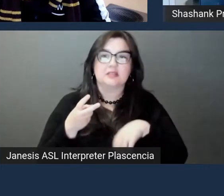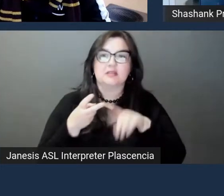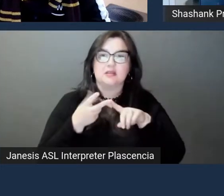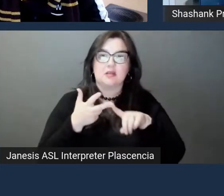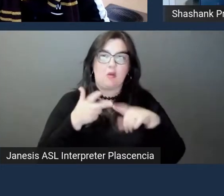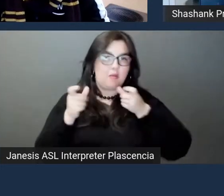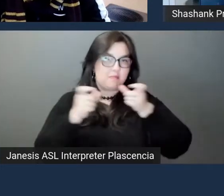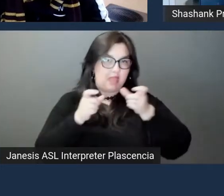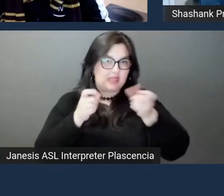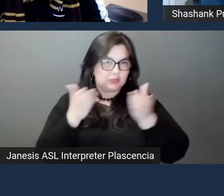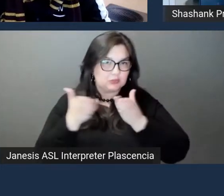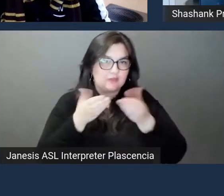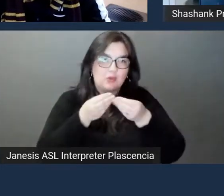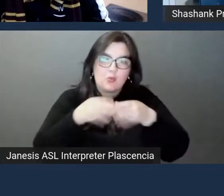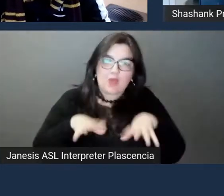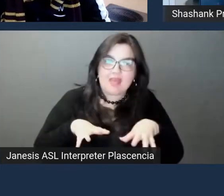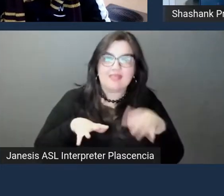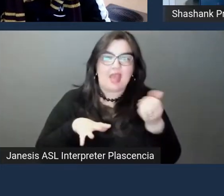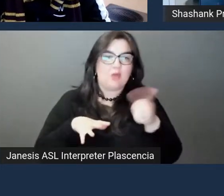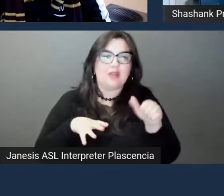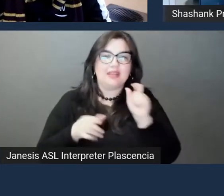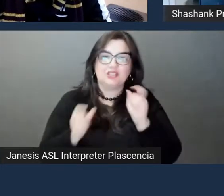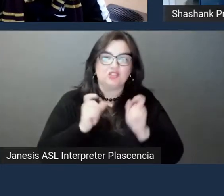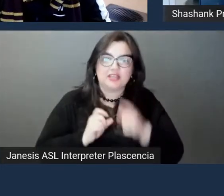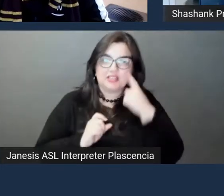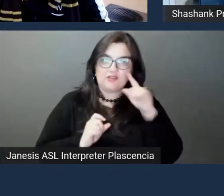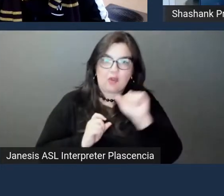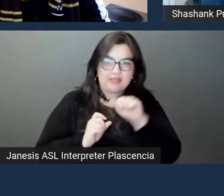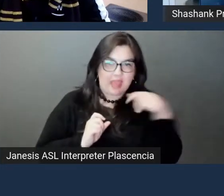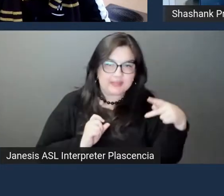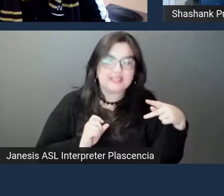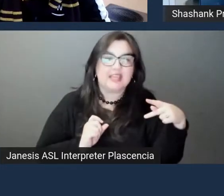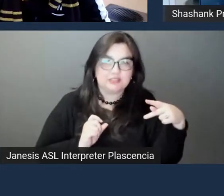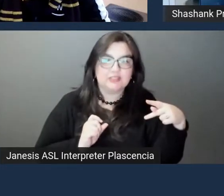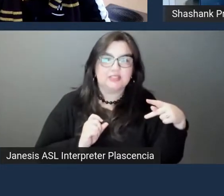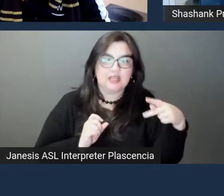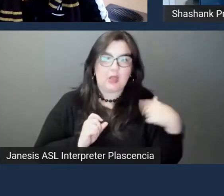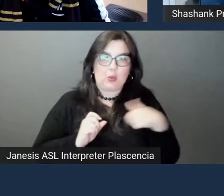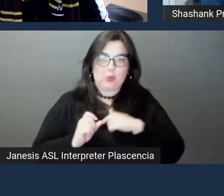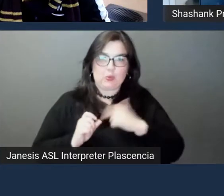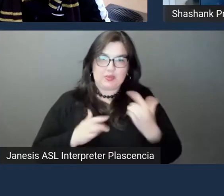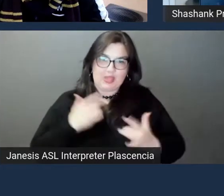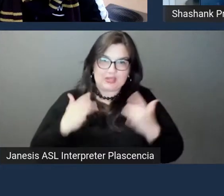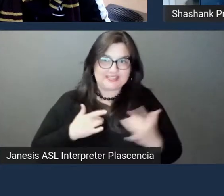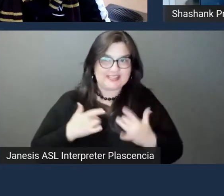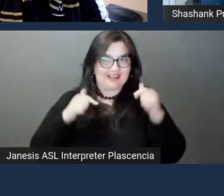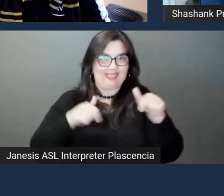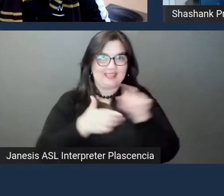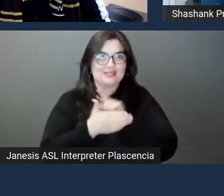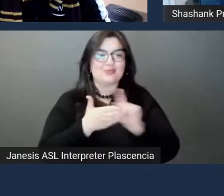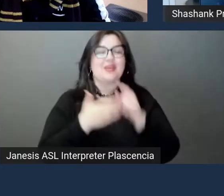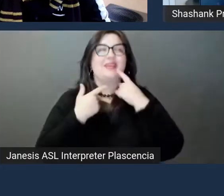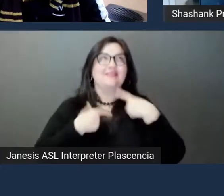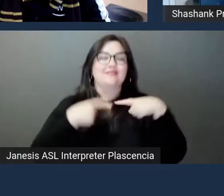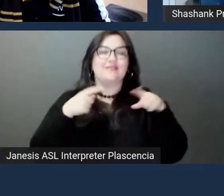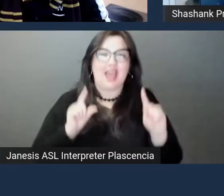without making any changes to the application. So that's why we are excited this week. We are finally relenting days and I think that,